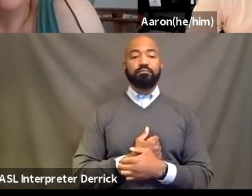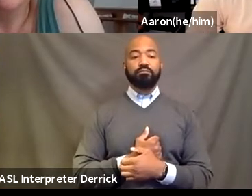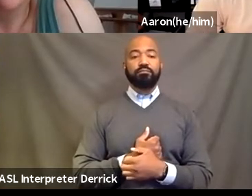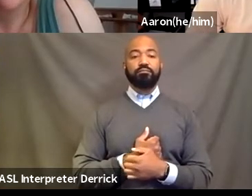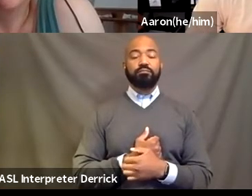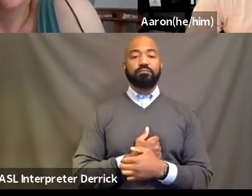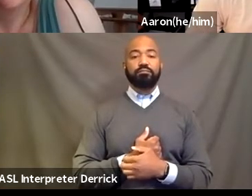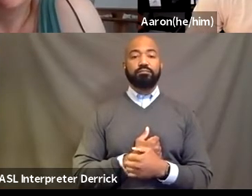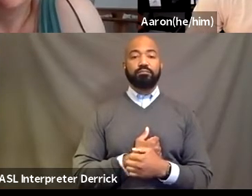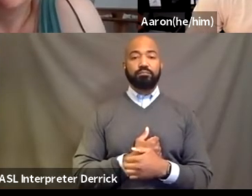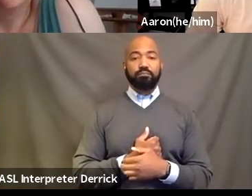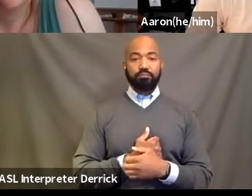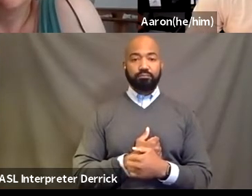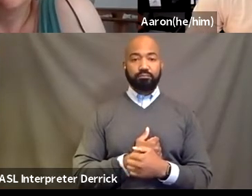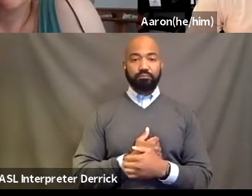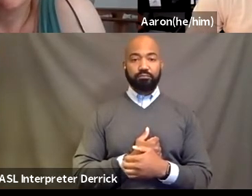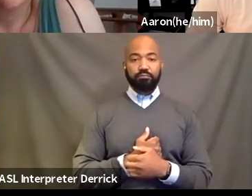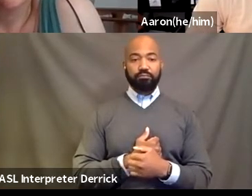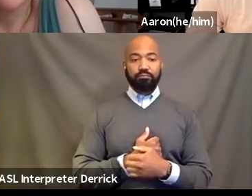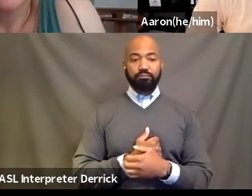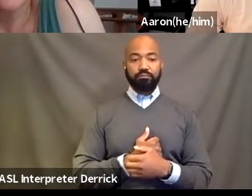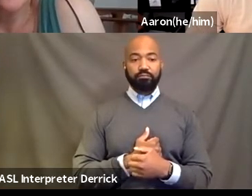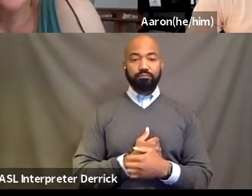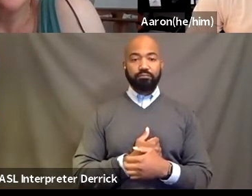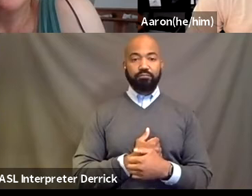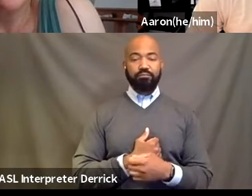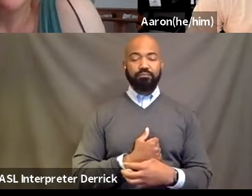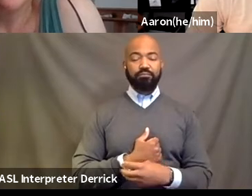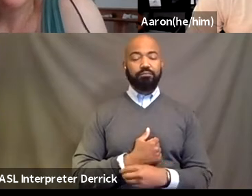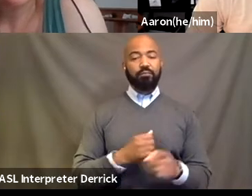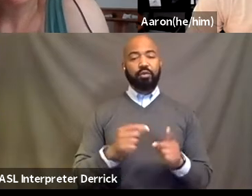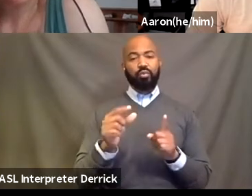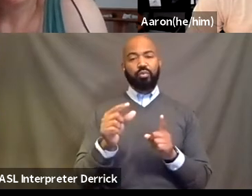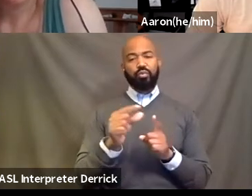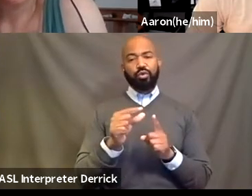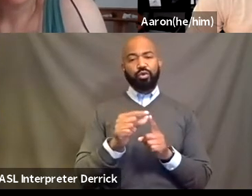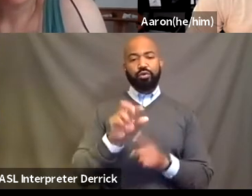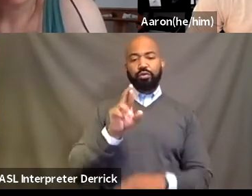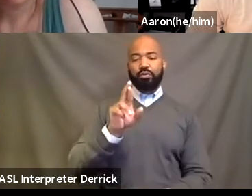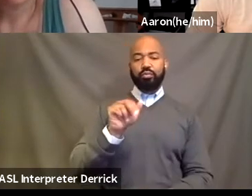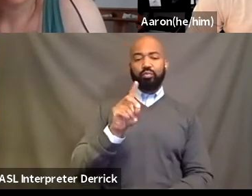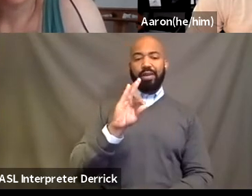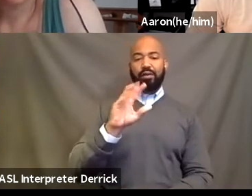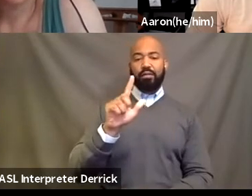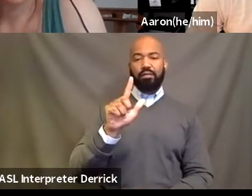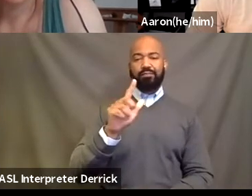Benjamin (they/them/elle): I mentioned all of that, as a preamble, to say that I was deeply concerned that folks would want to be educated through our xen.